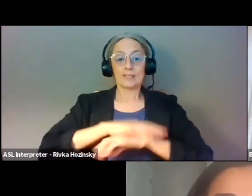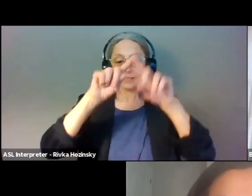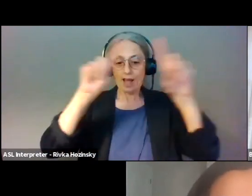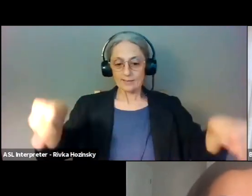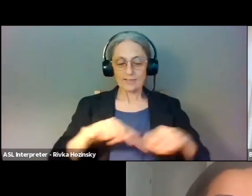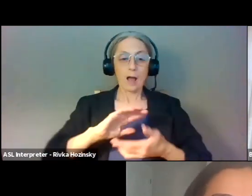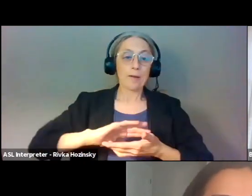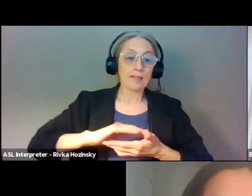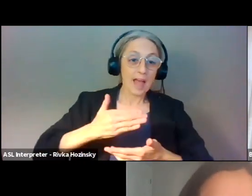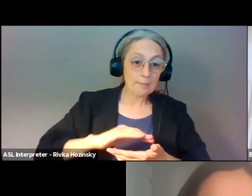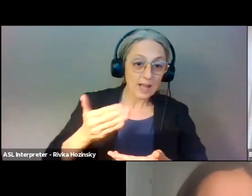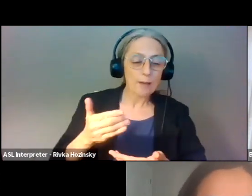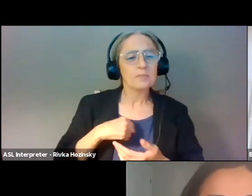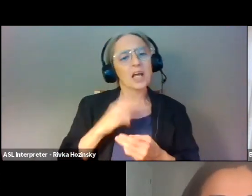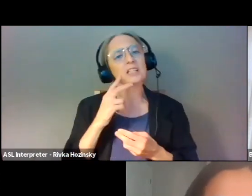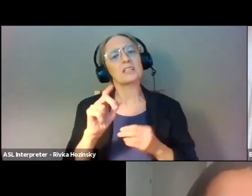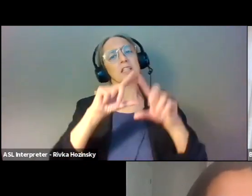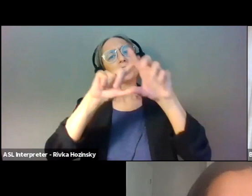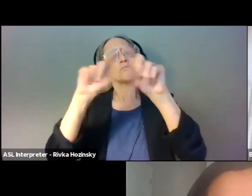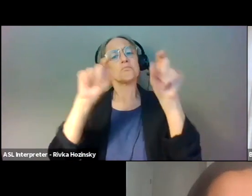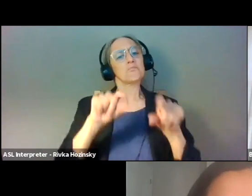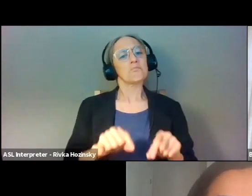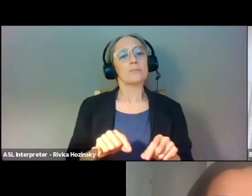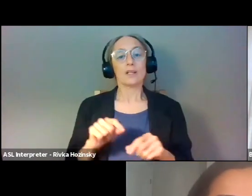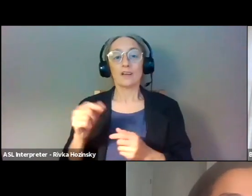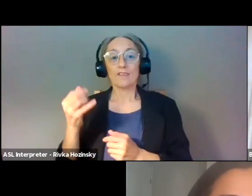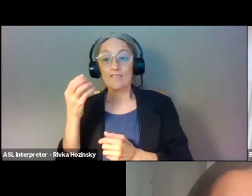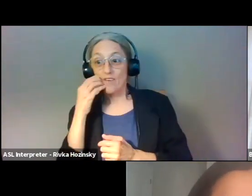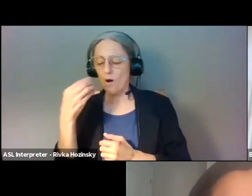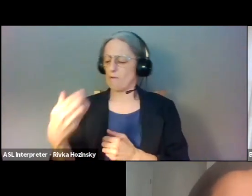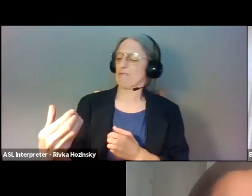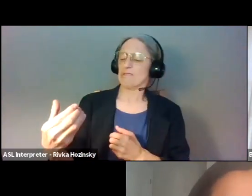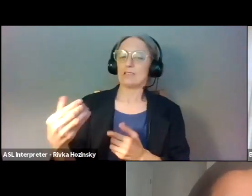than you would if you're on a phone or tablet or other type of device,